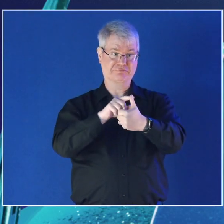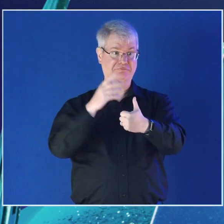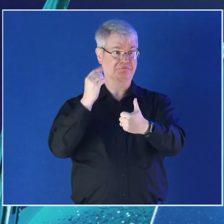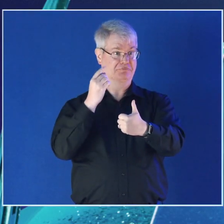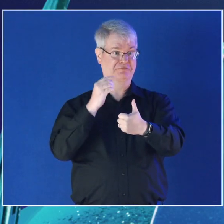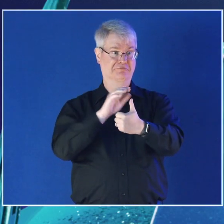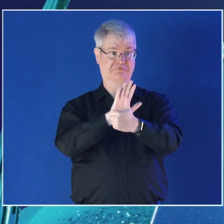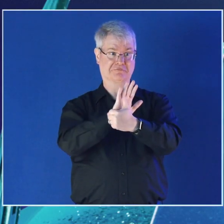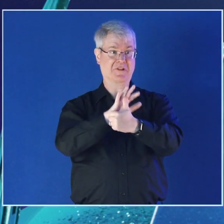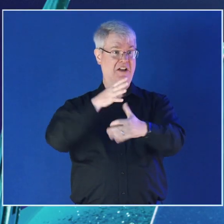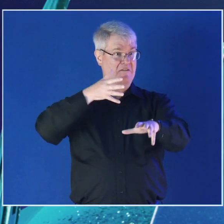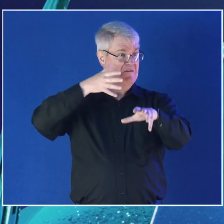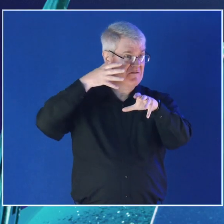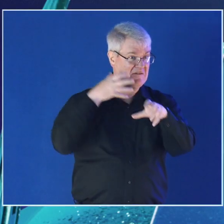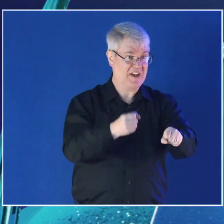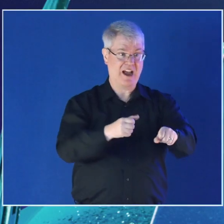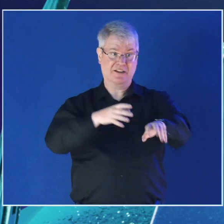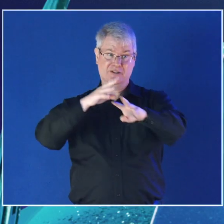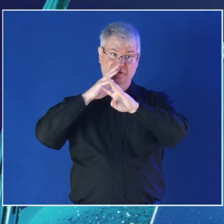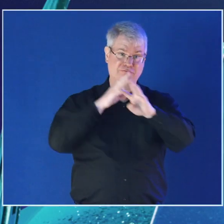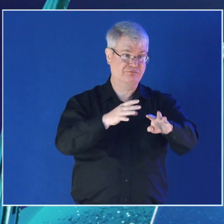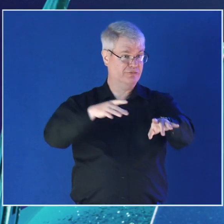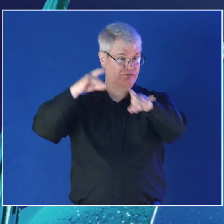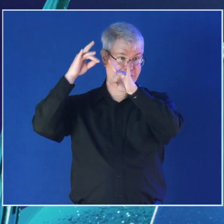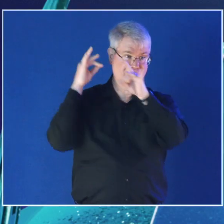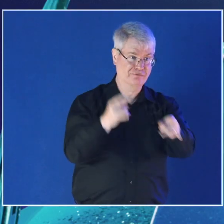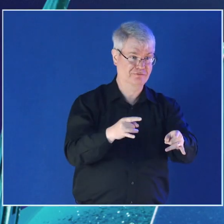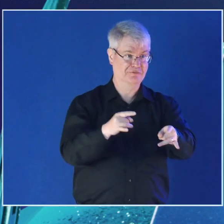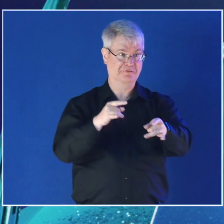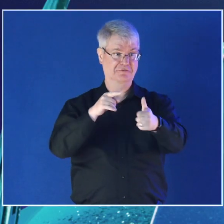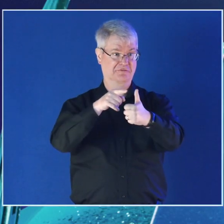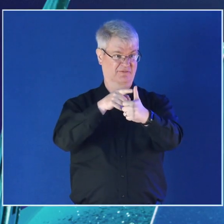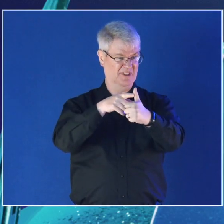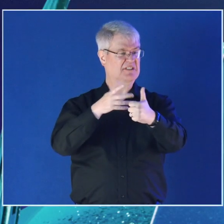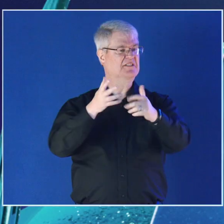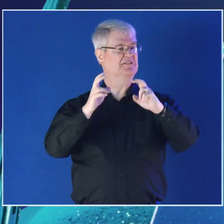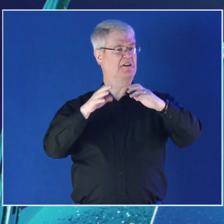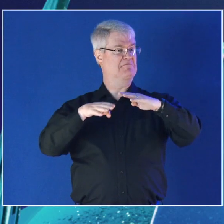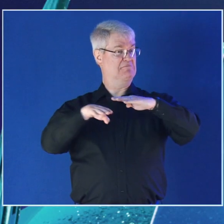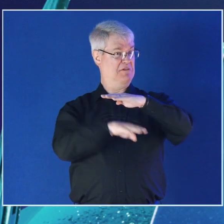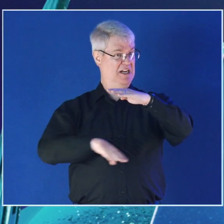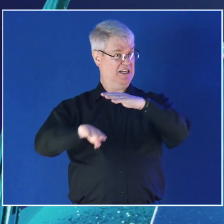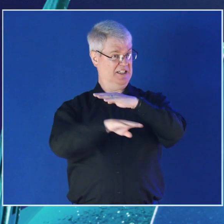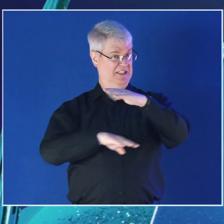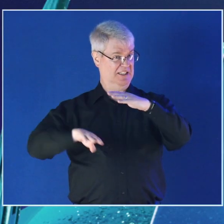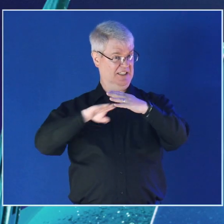smoother navigation, basically, the foundations that help you build anything on top of.